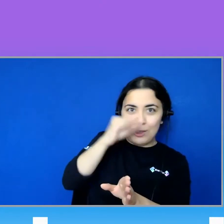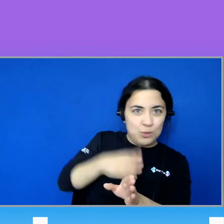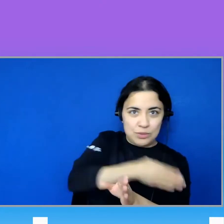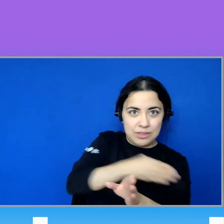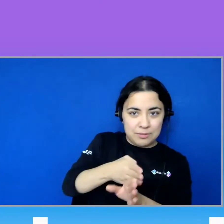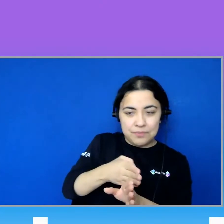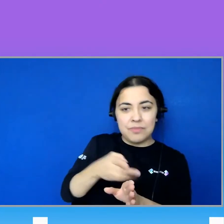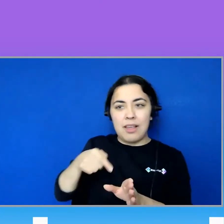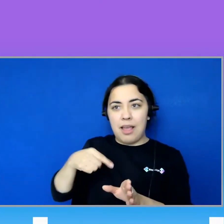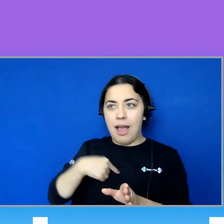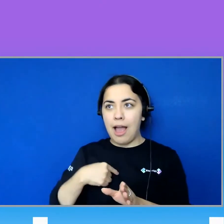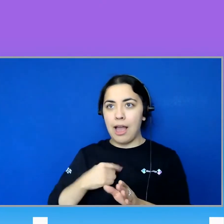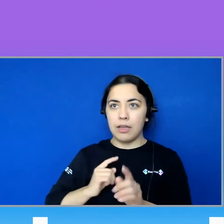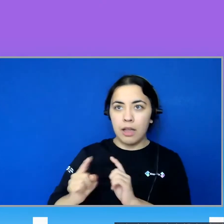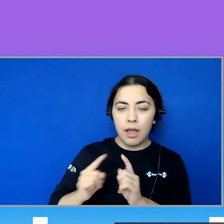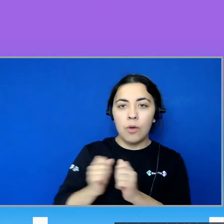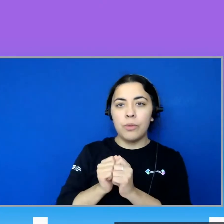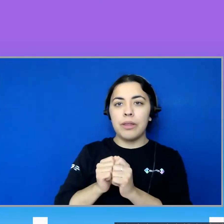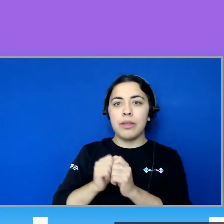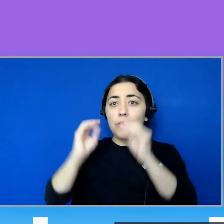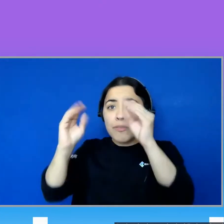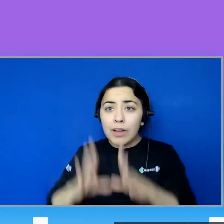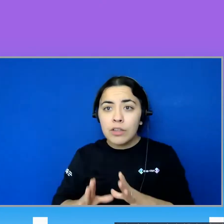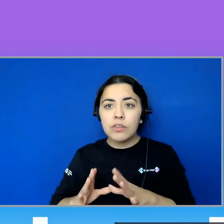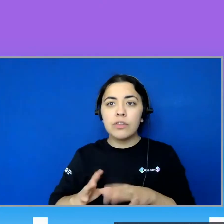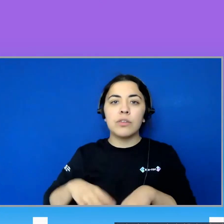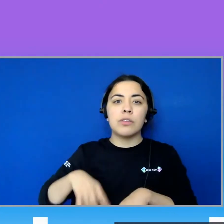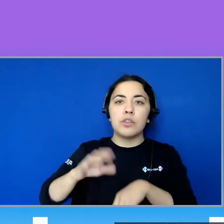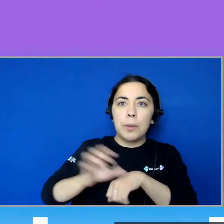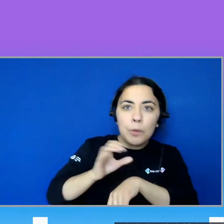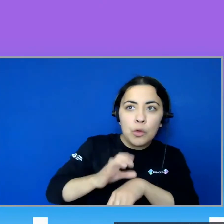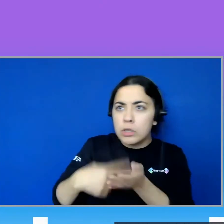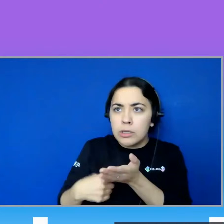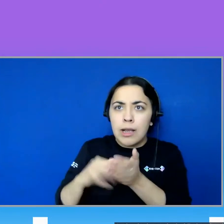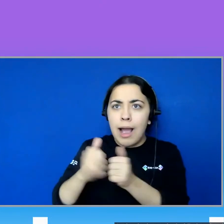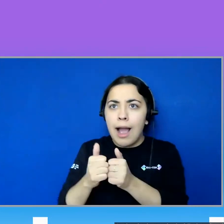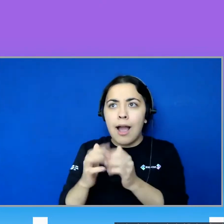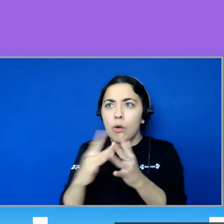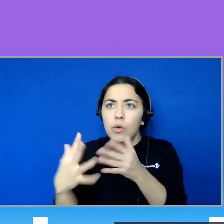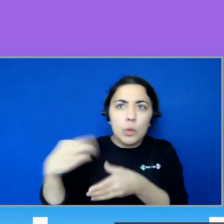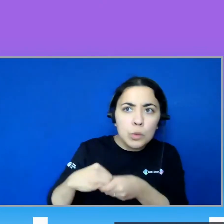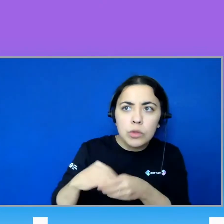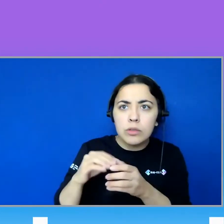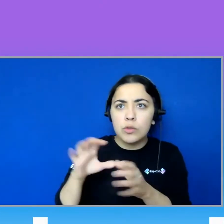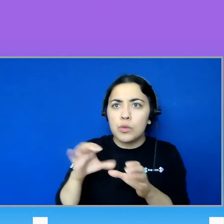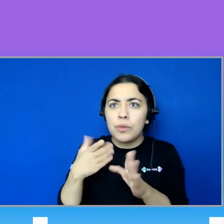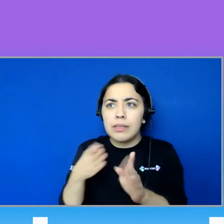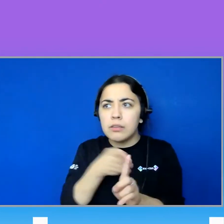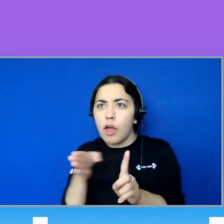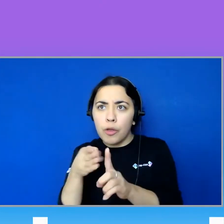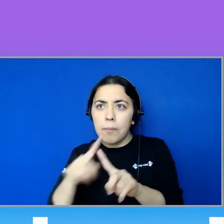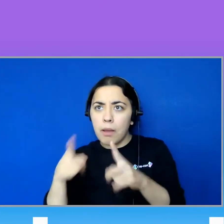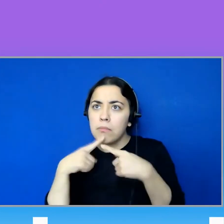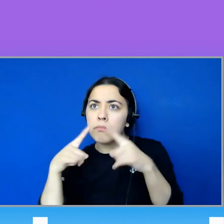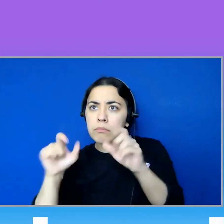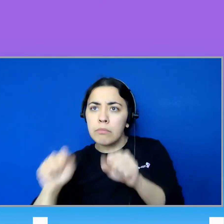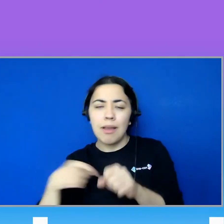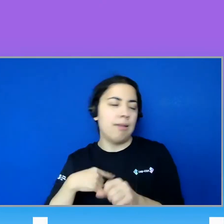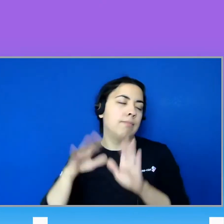computers. The professors were all about inclusion and doing things differently, so I had a